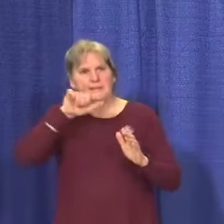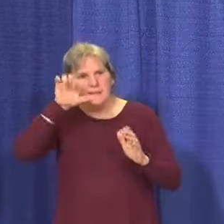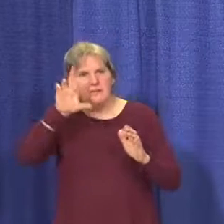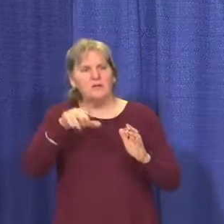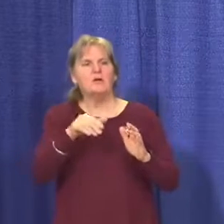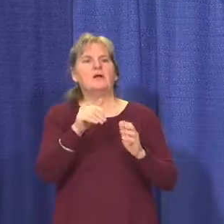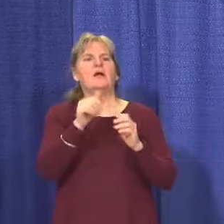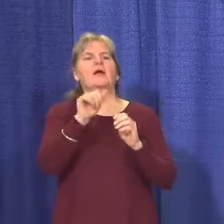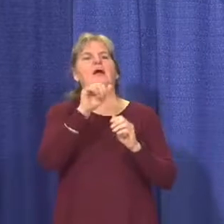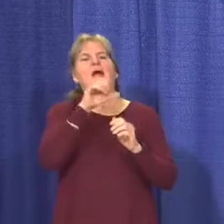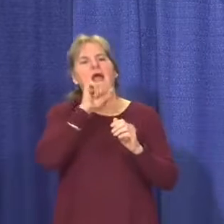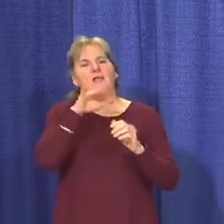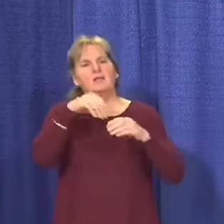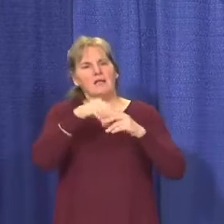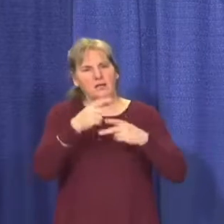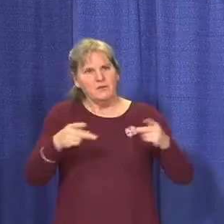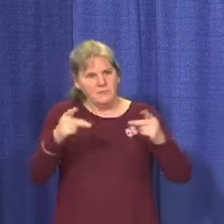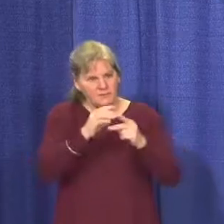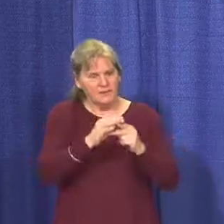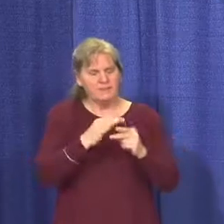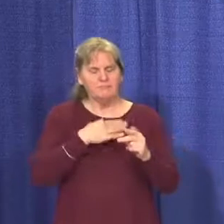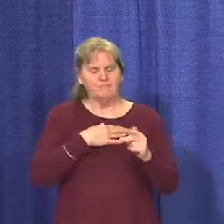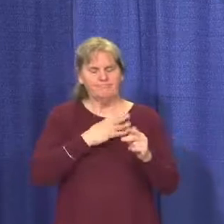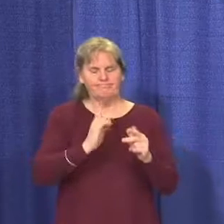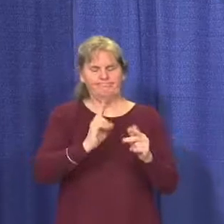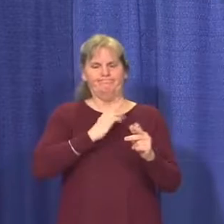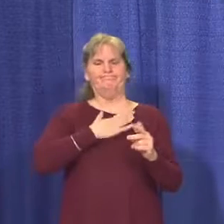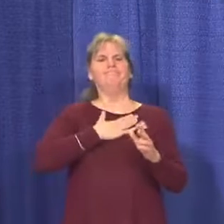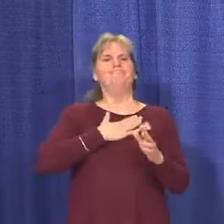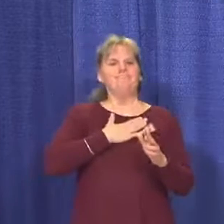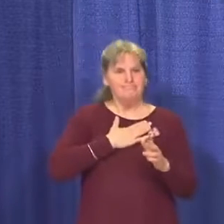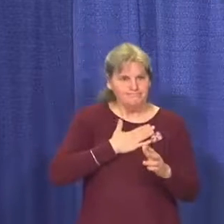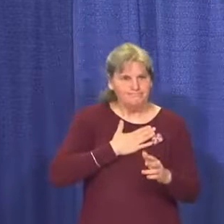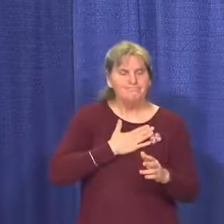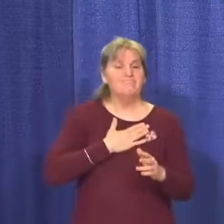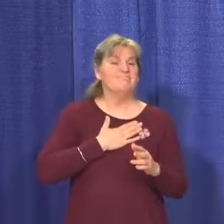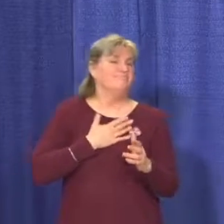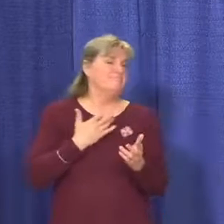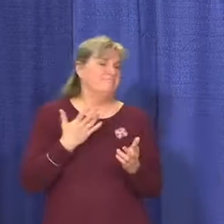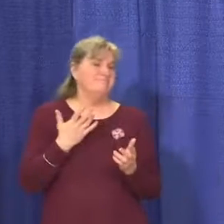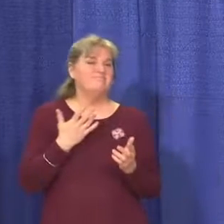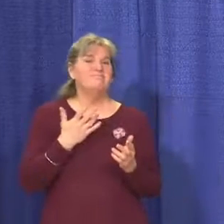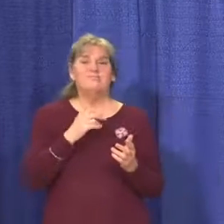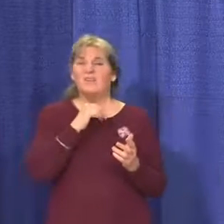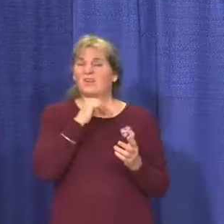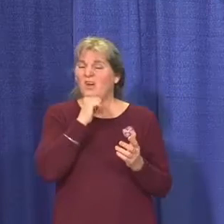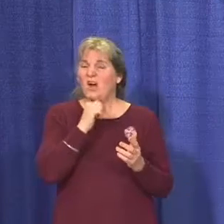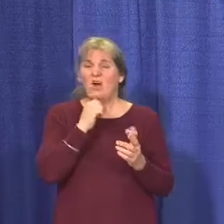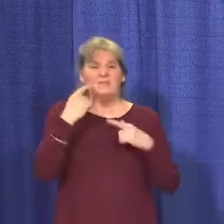seniors aging in place. I am very honoured to say it would not have happened without